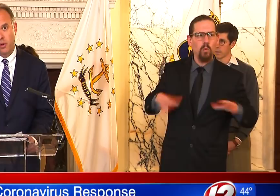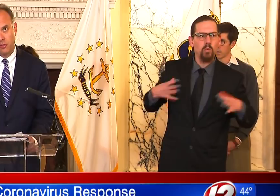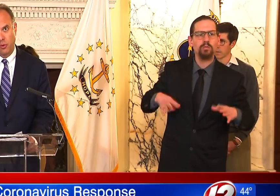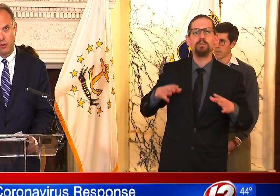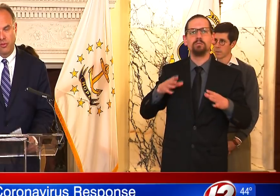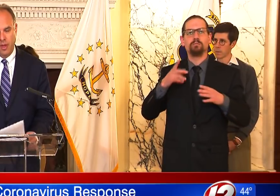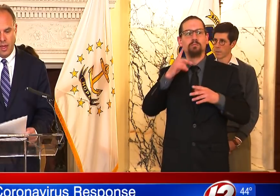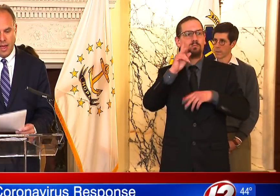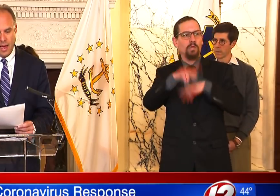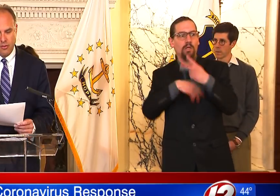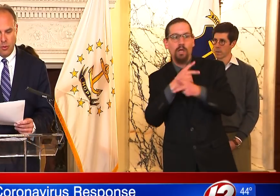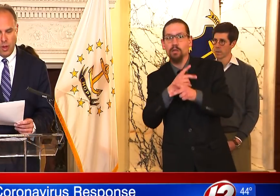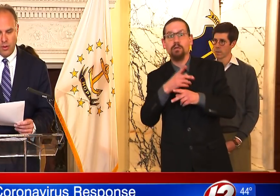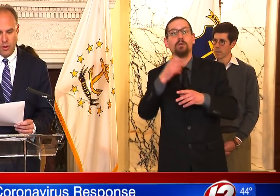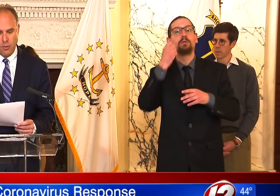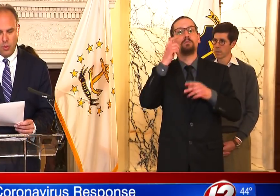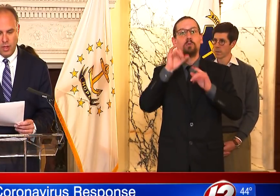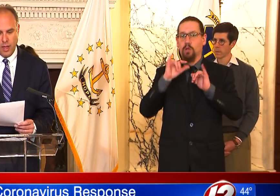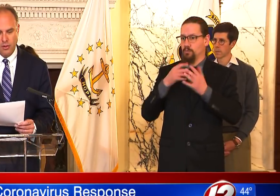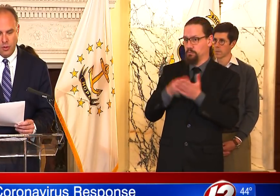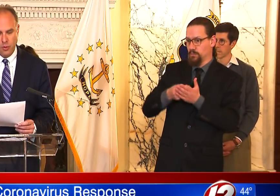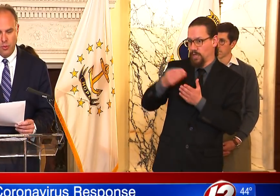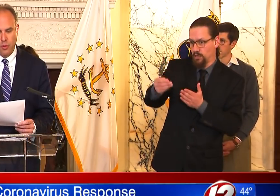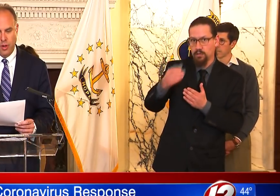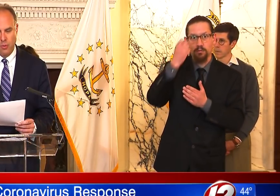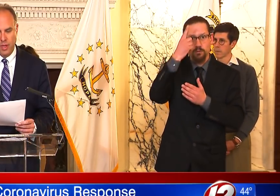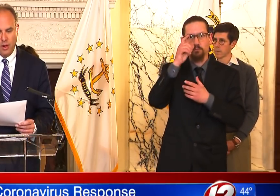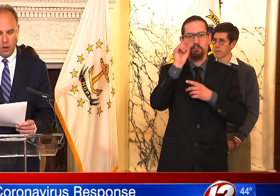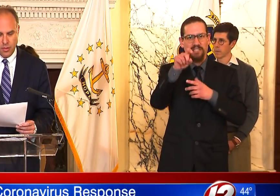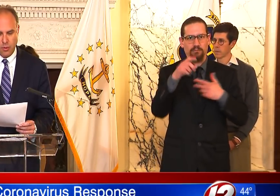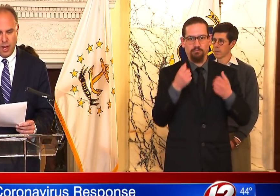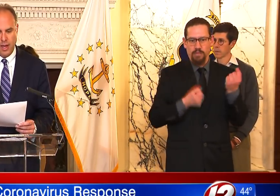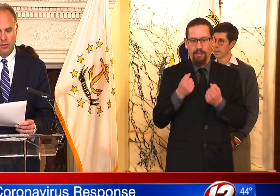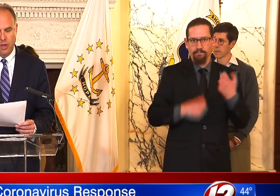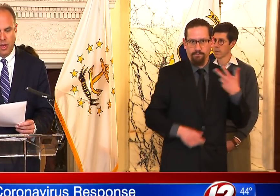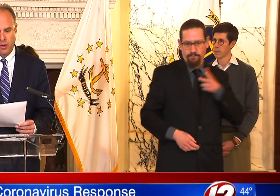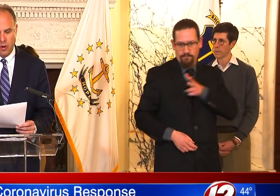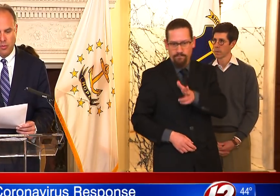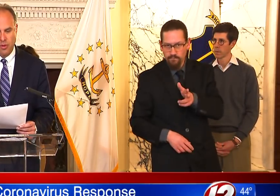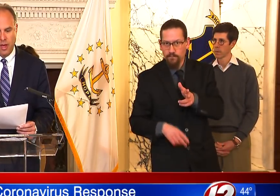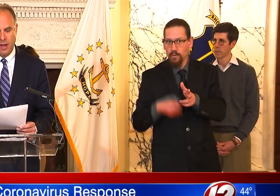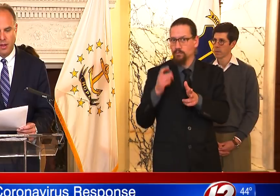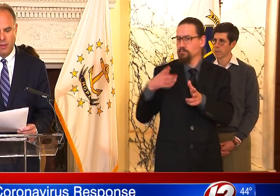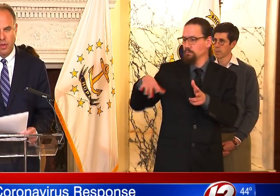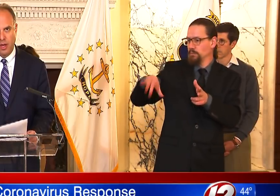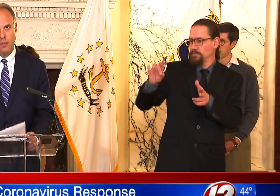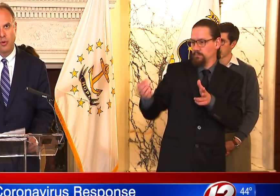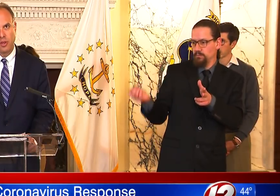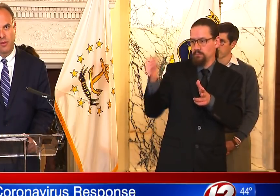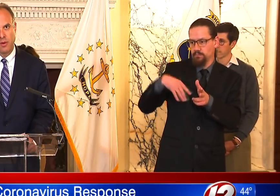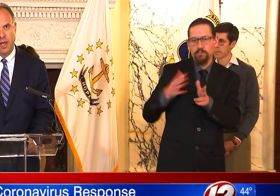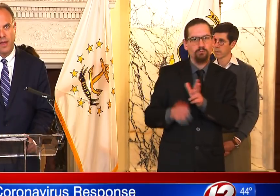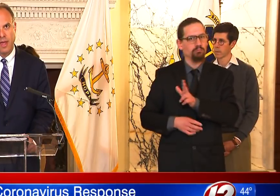I WANT TO SPEAK TO CURBSIDE PICKUP AND DELIVERY. WE HAVE HAD A NUMBER OF -- FROM